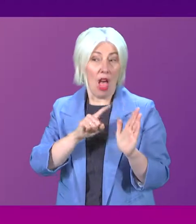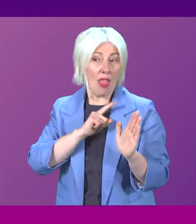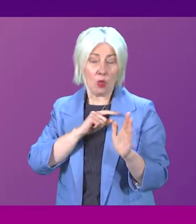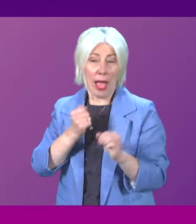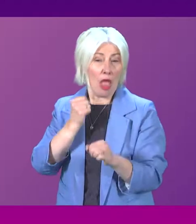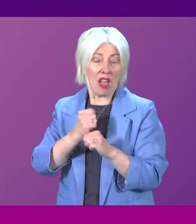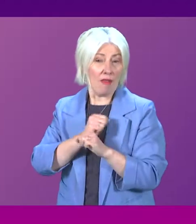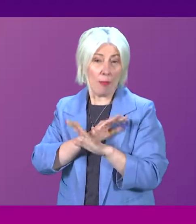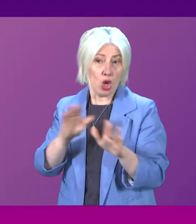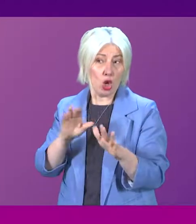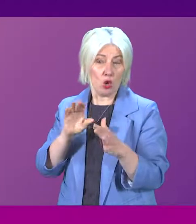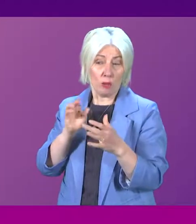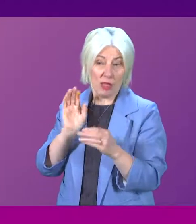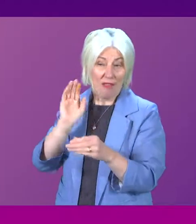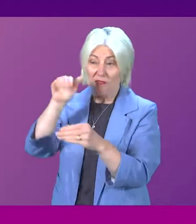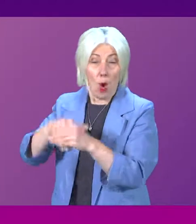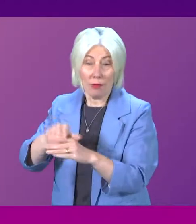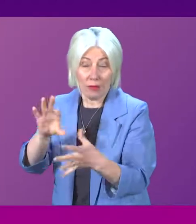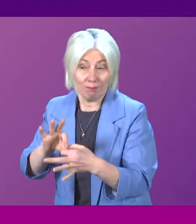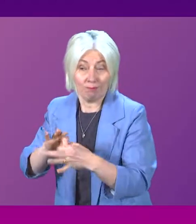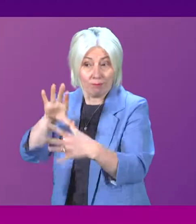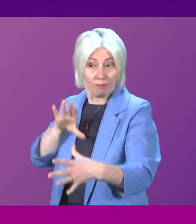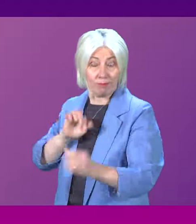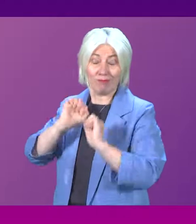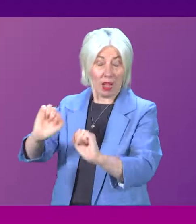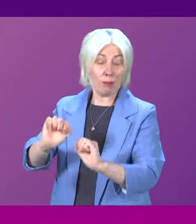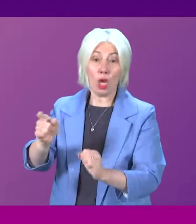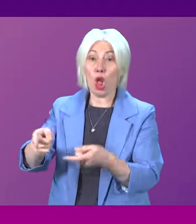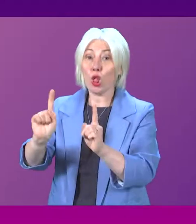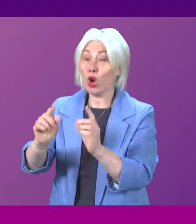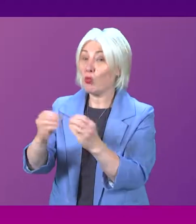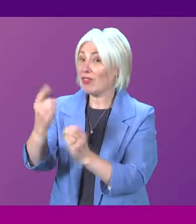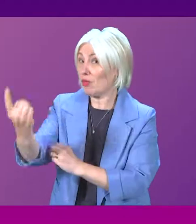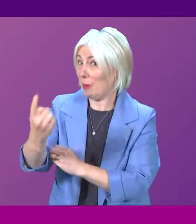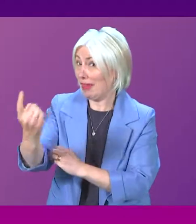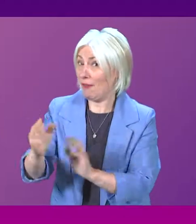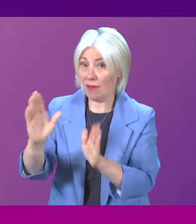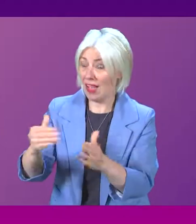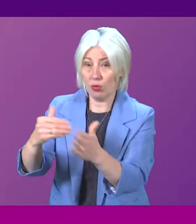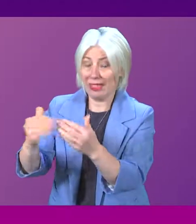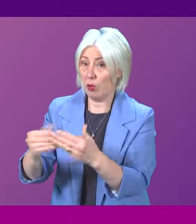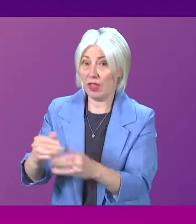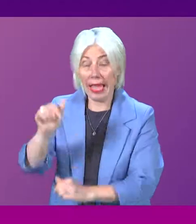matters. Those are questions for Lord Brailsford; he is engaged on those questions, and will be